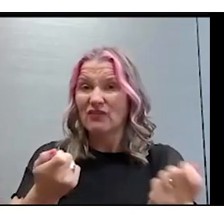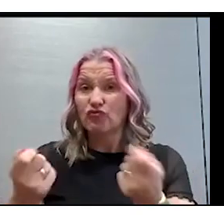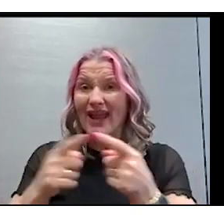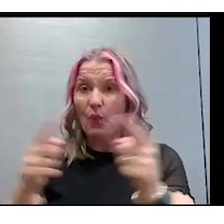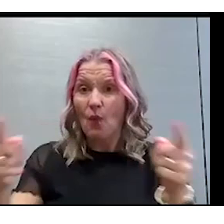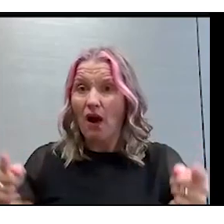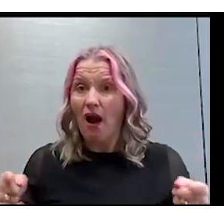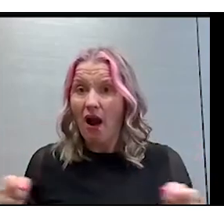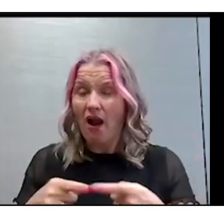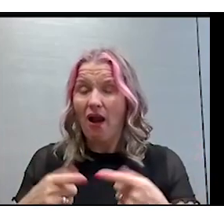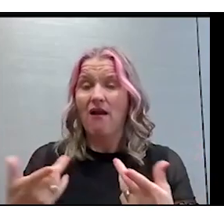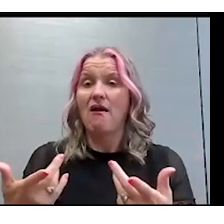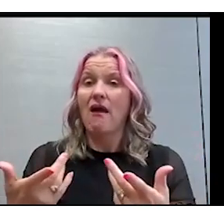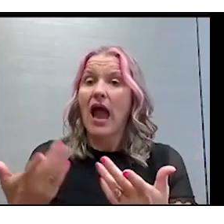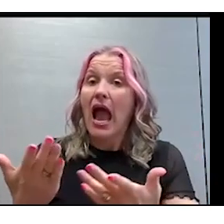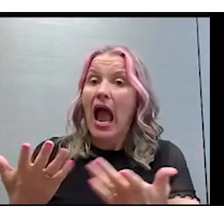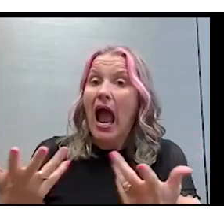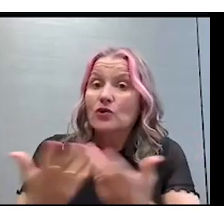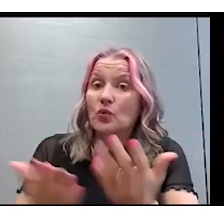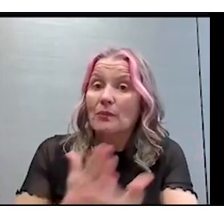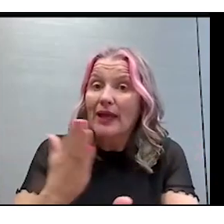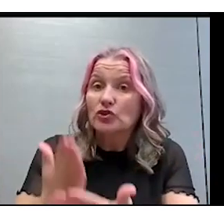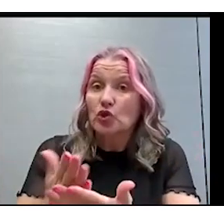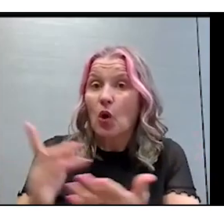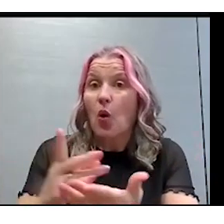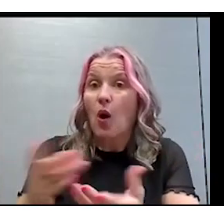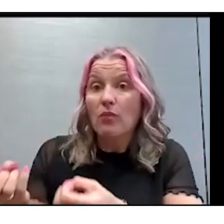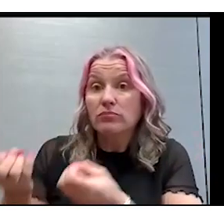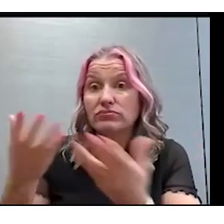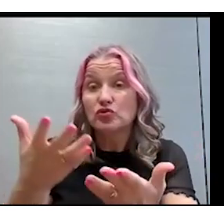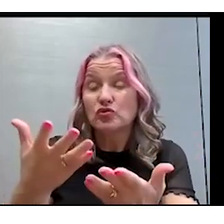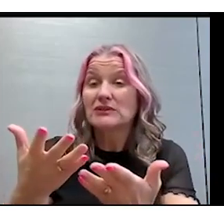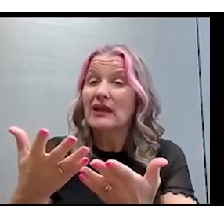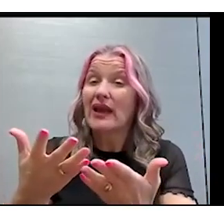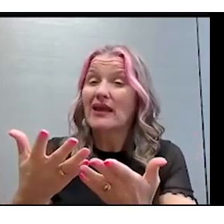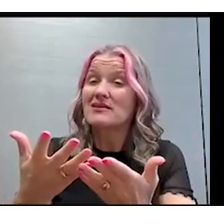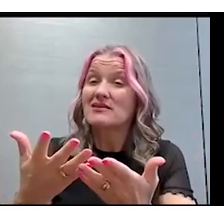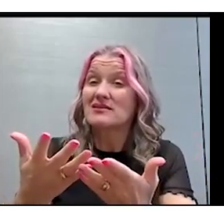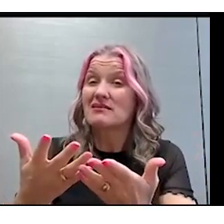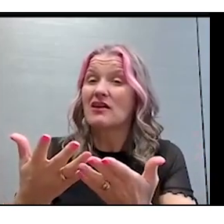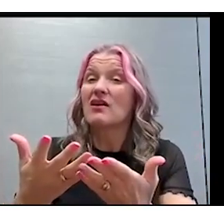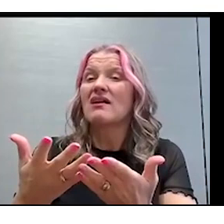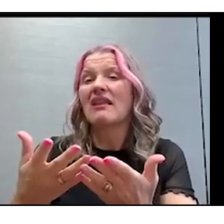and how do we ensure that what we're producing is following the responsible AI framework.